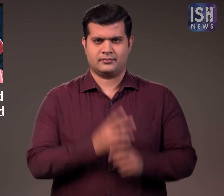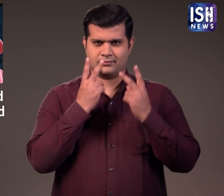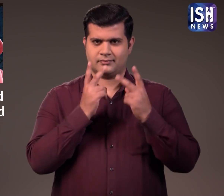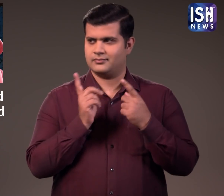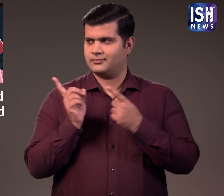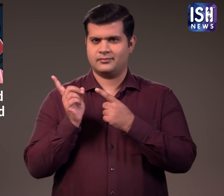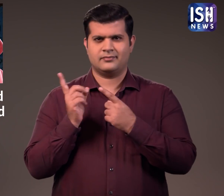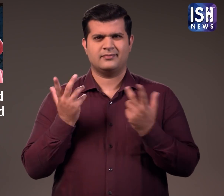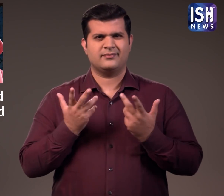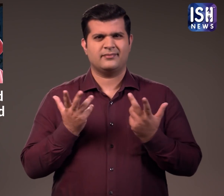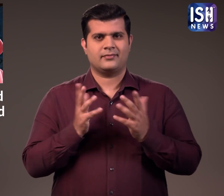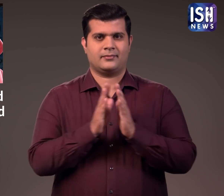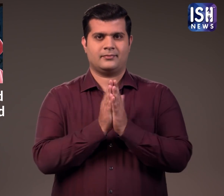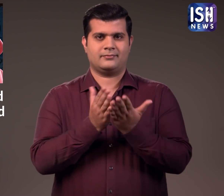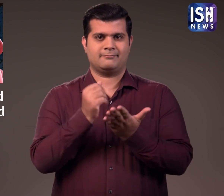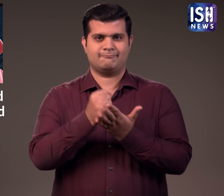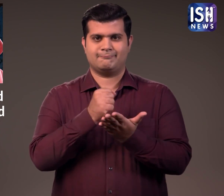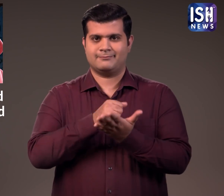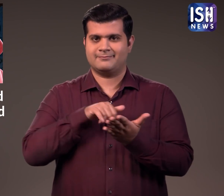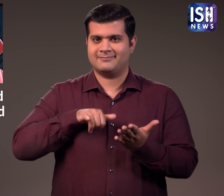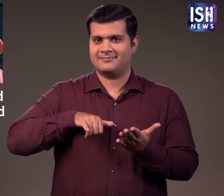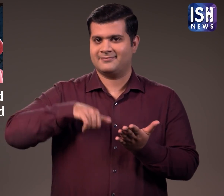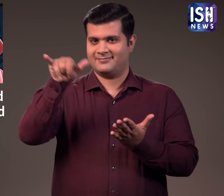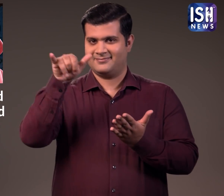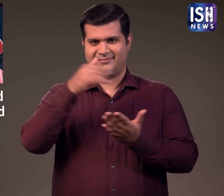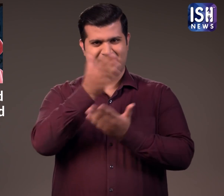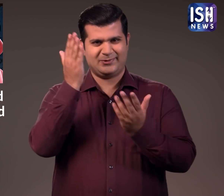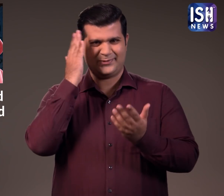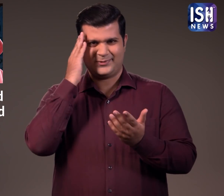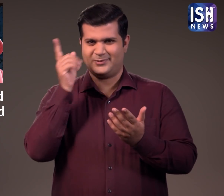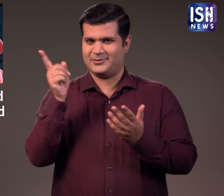As you all know this is a passport.